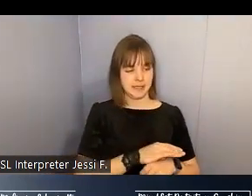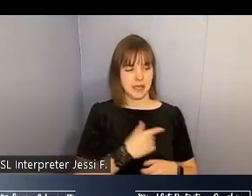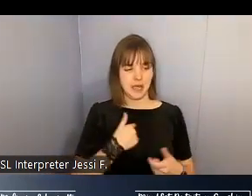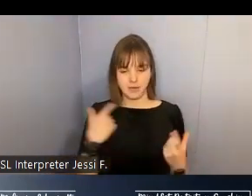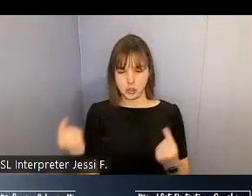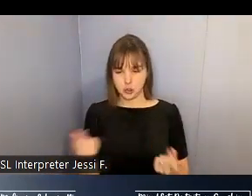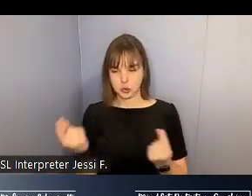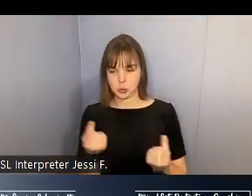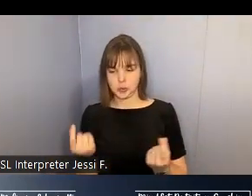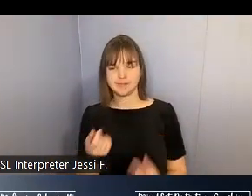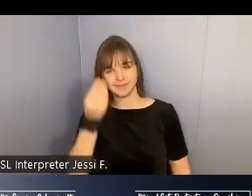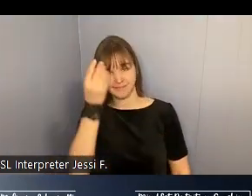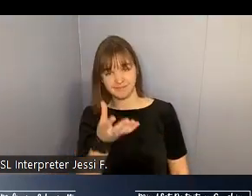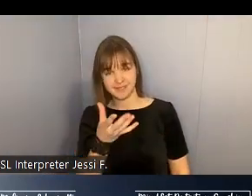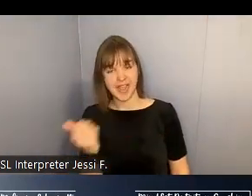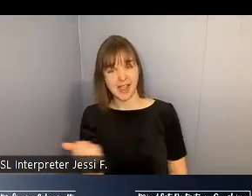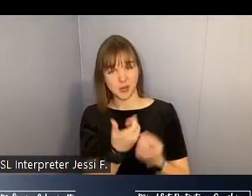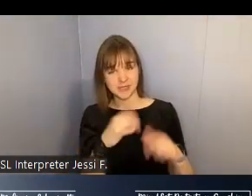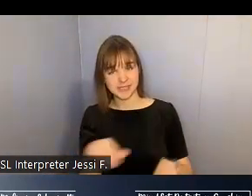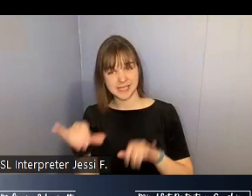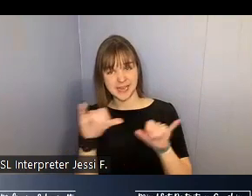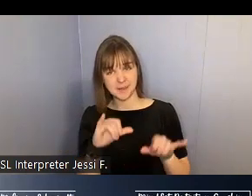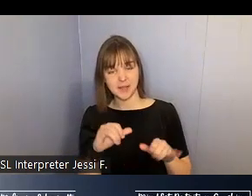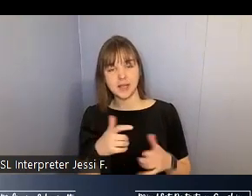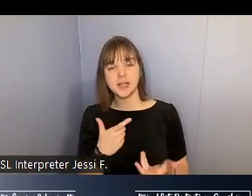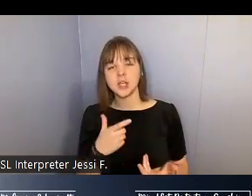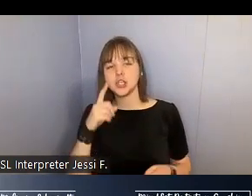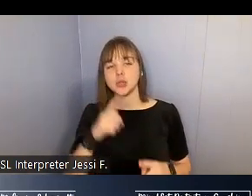We all have too much to do. And there are no gold stars for being a martyr or being busy.